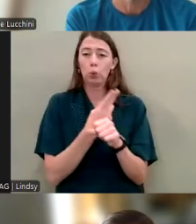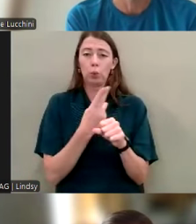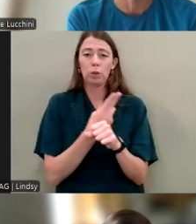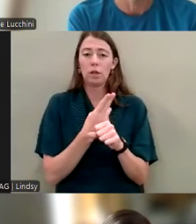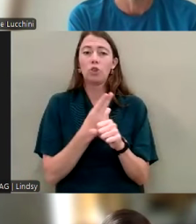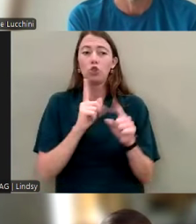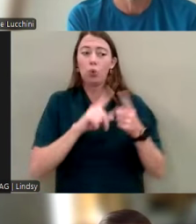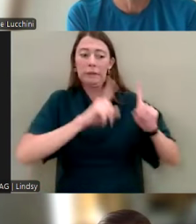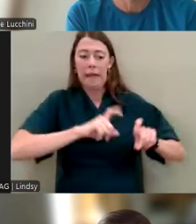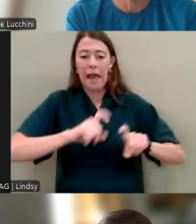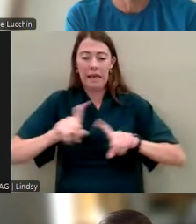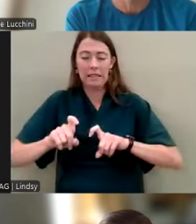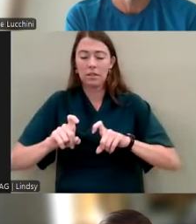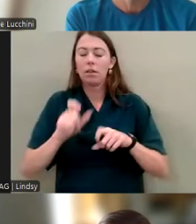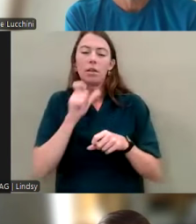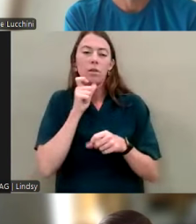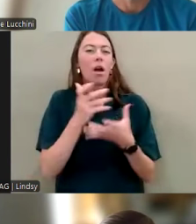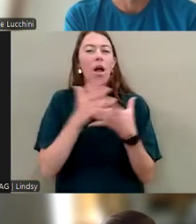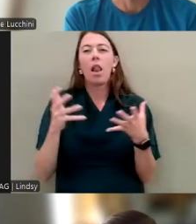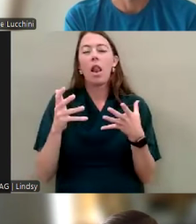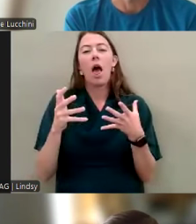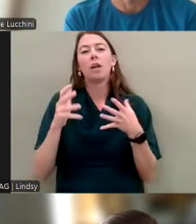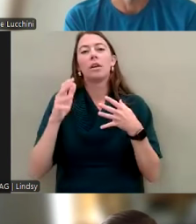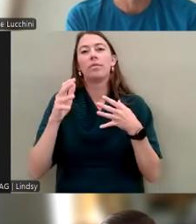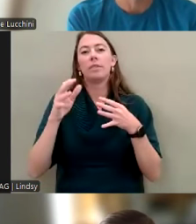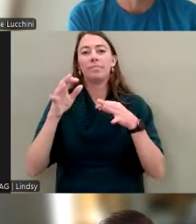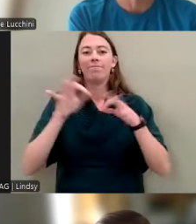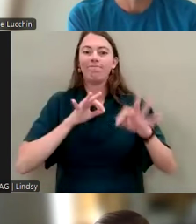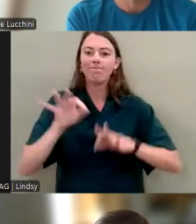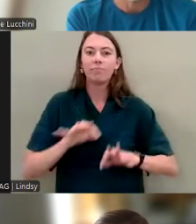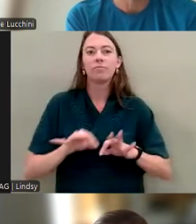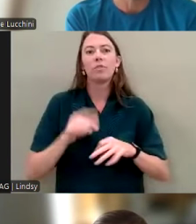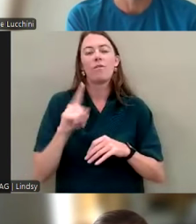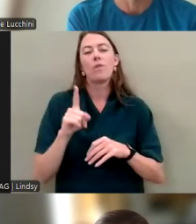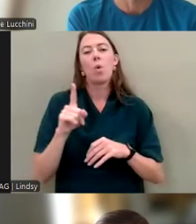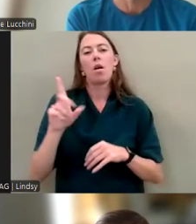accessibility requirements, how to implement accessibility. Those are the guidelines which